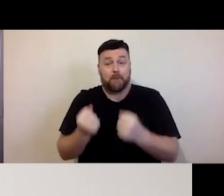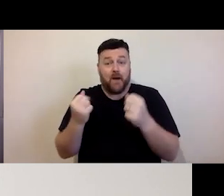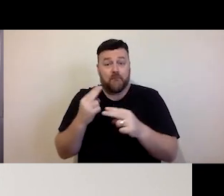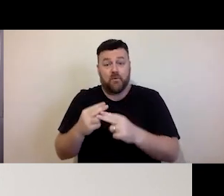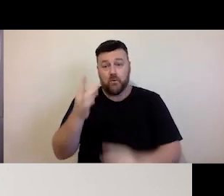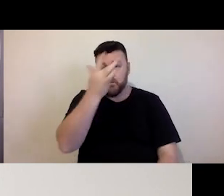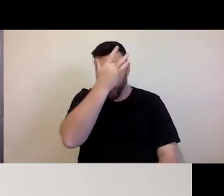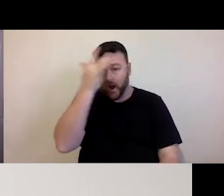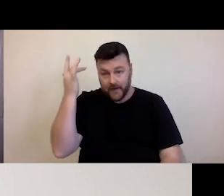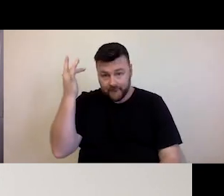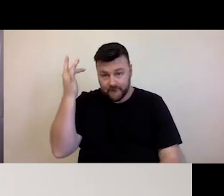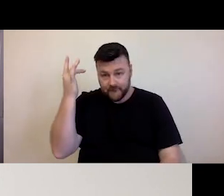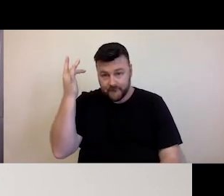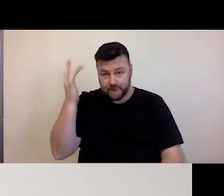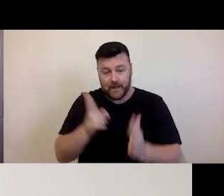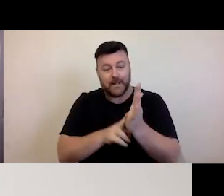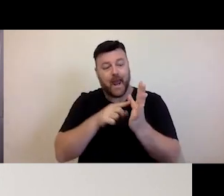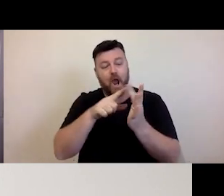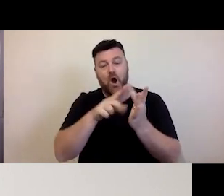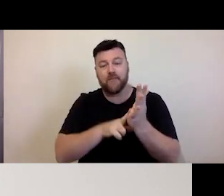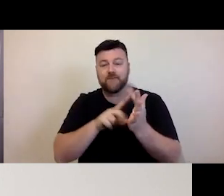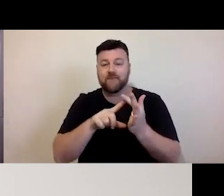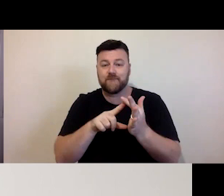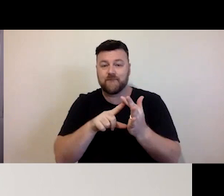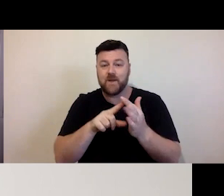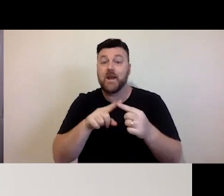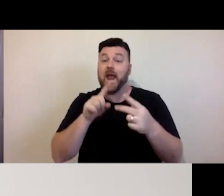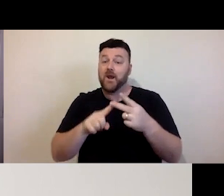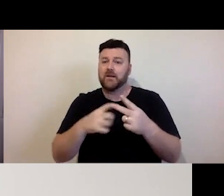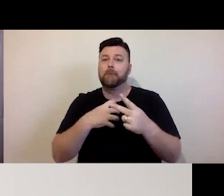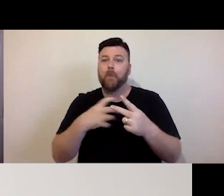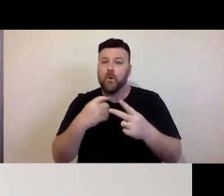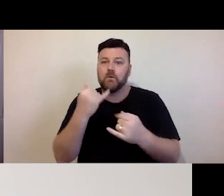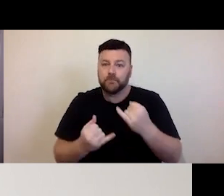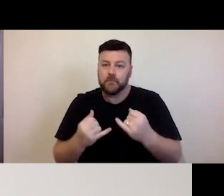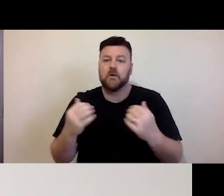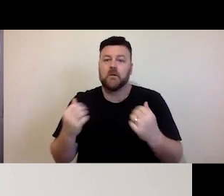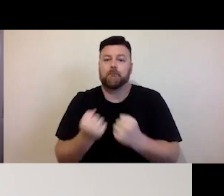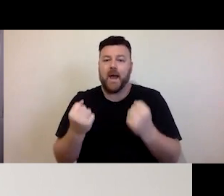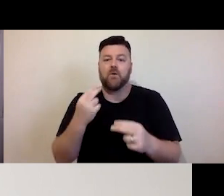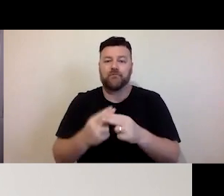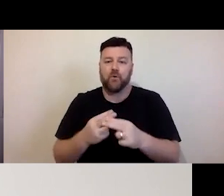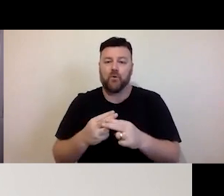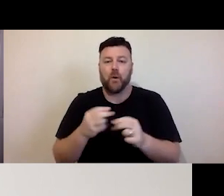in being naive, there's also more power in being informed. And the two